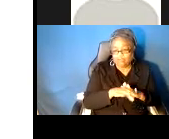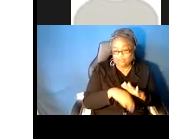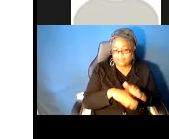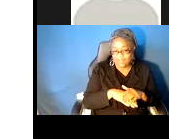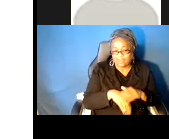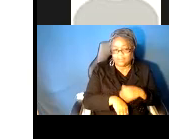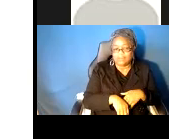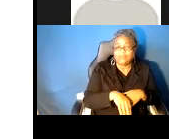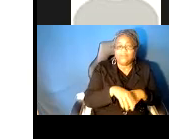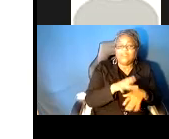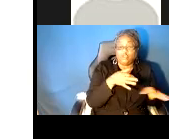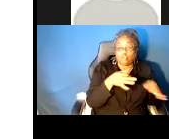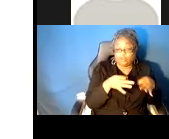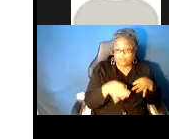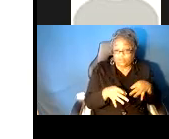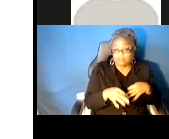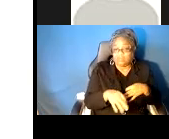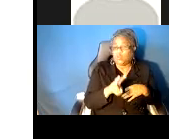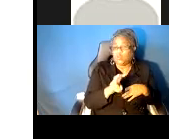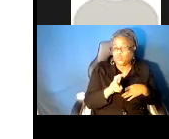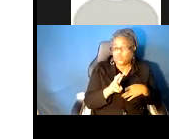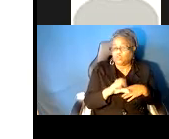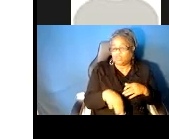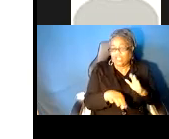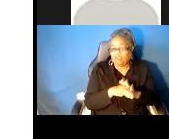project or program, 3,000 characters maximum,